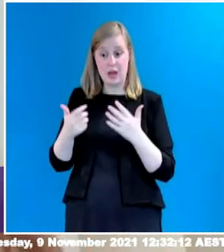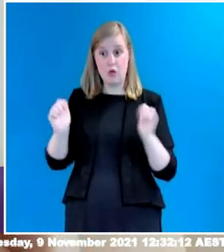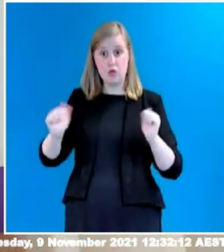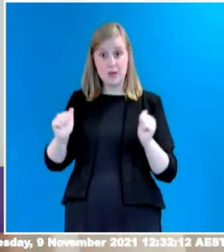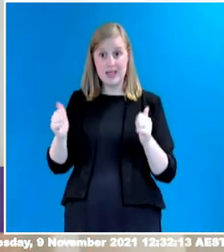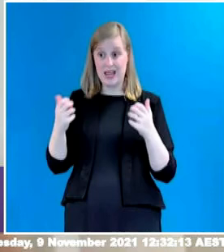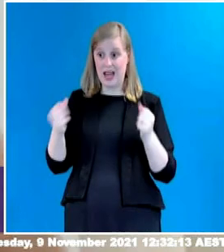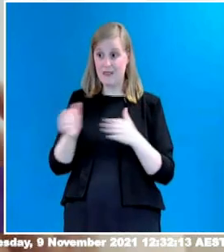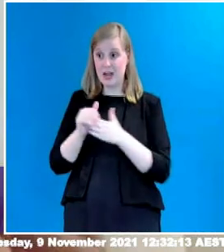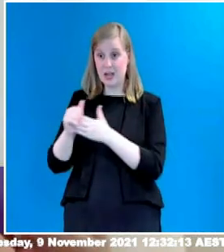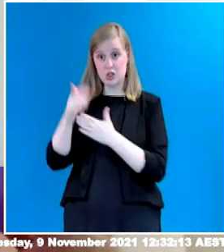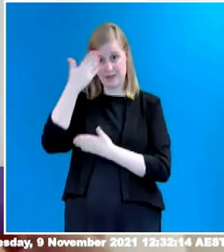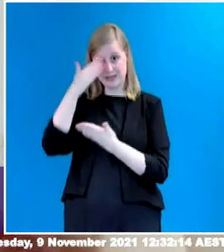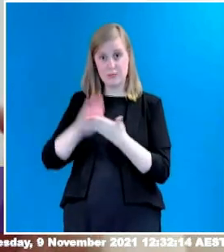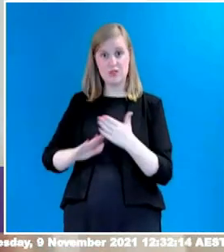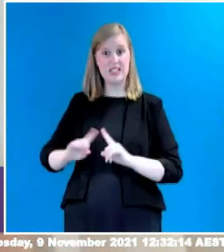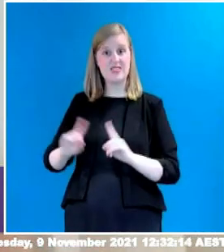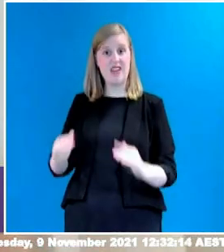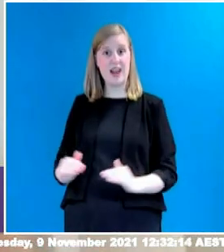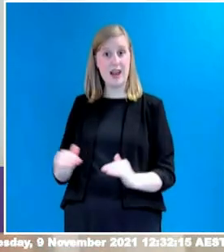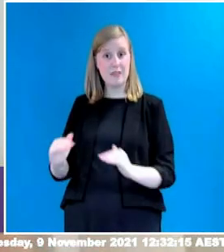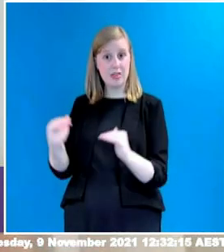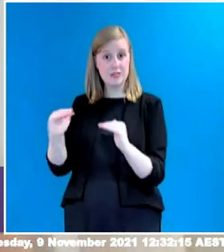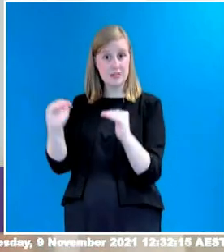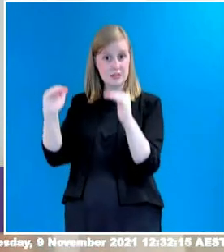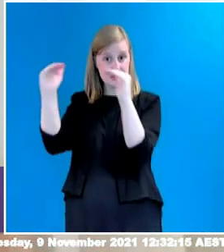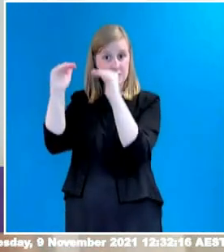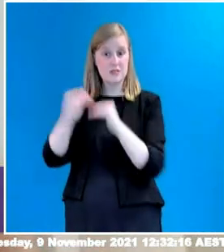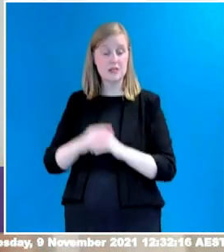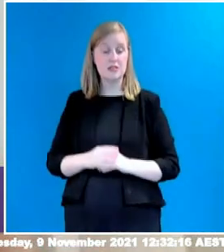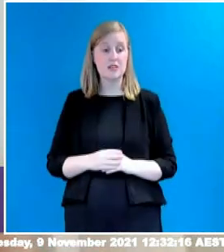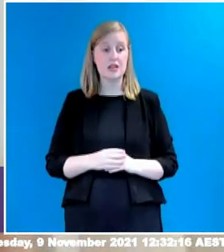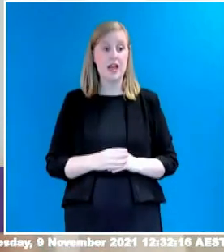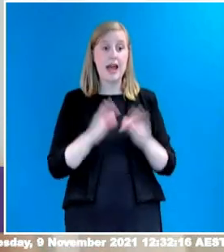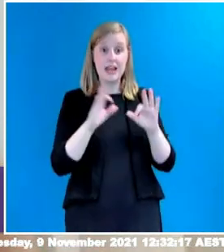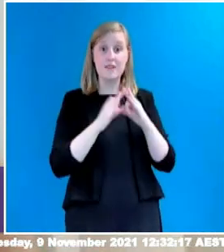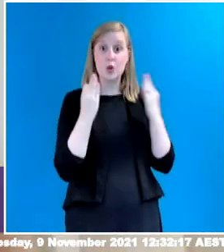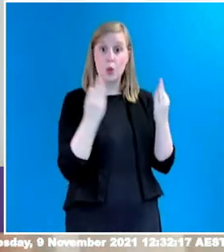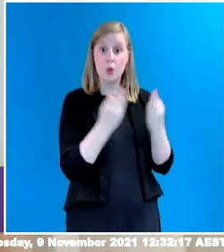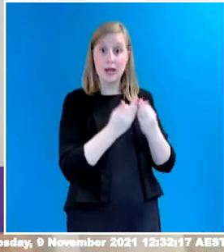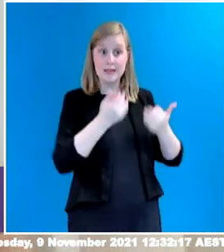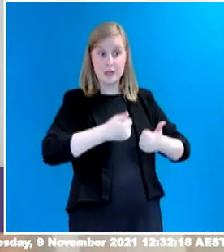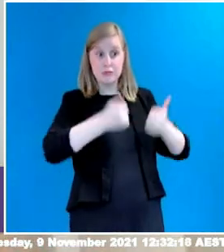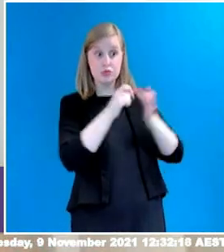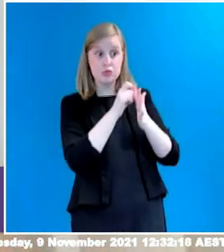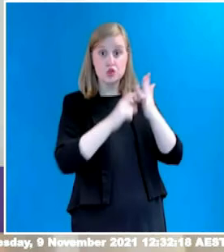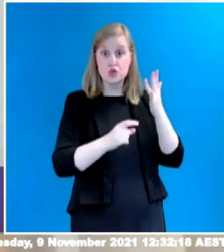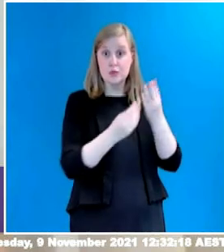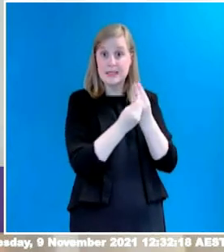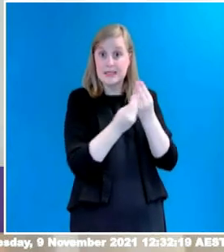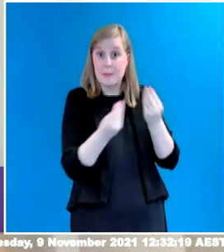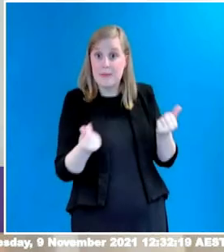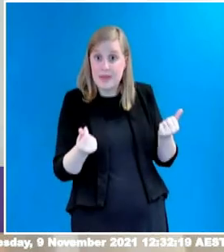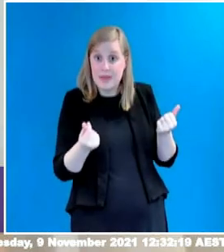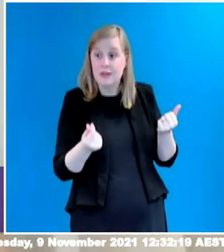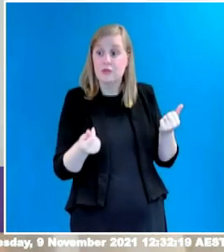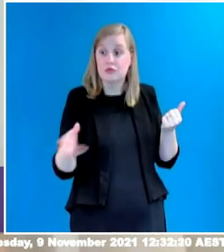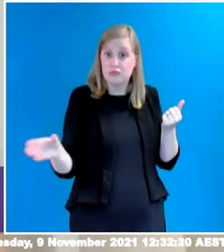So even when organisations do something about it, they might do one small thing, hopefully for no cost at all.